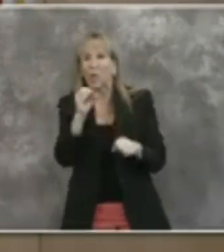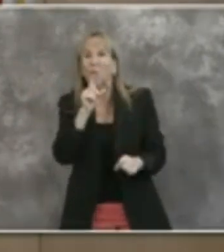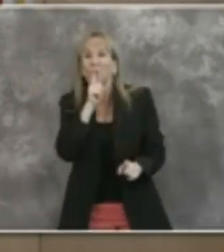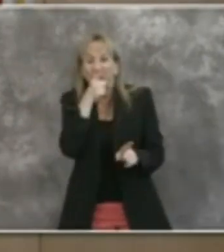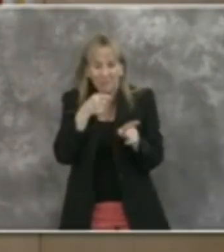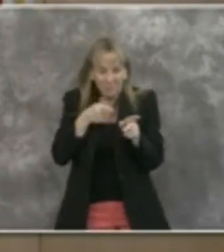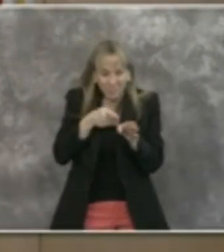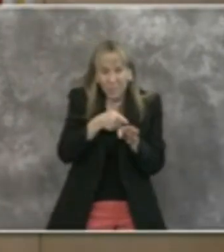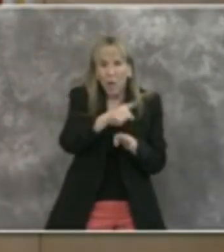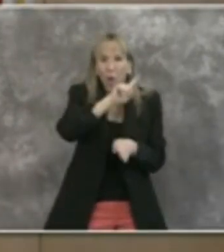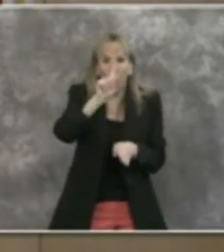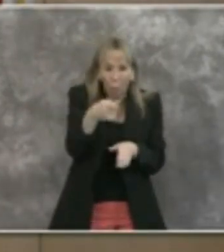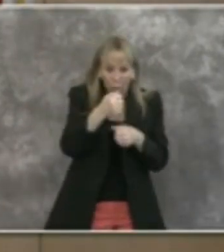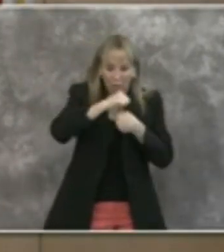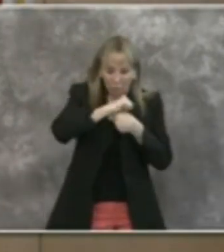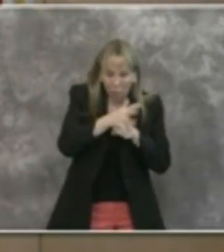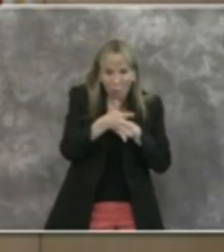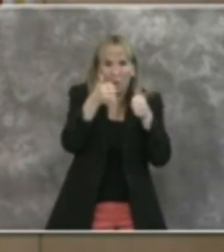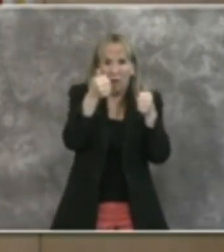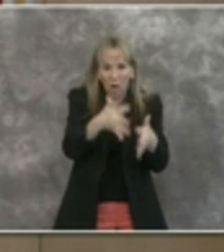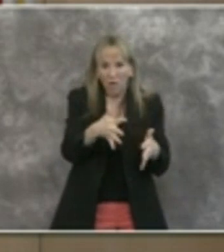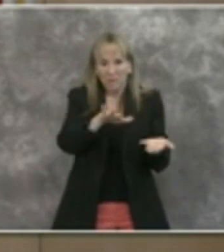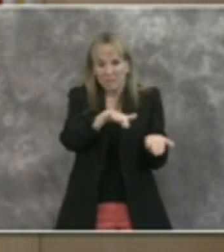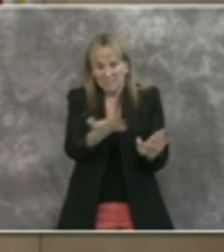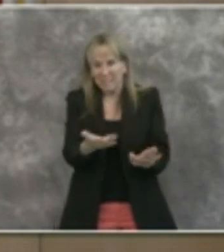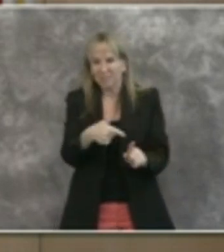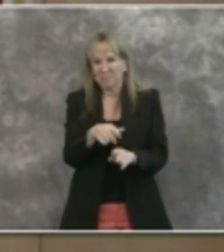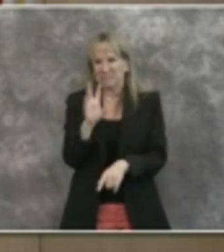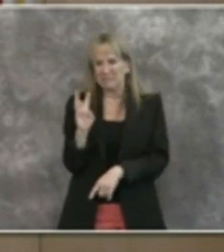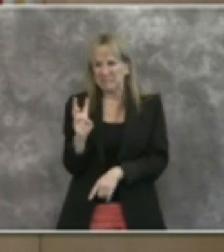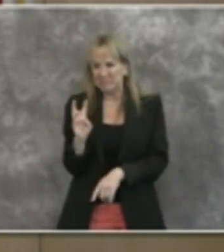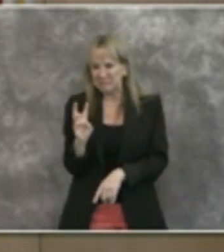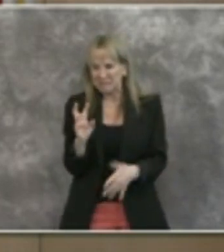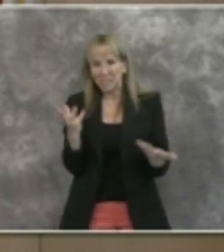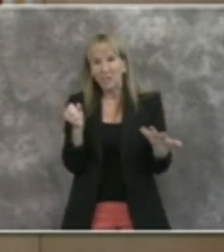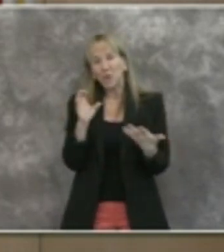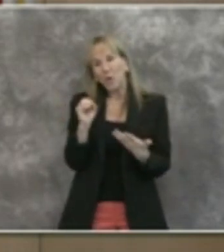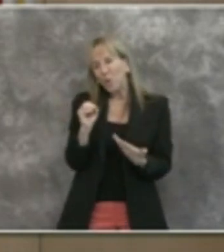STATE YOUR QUESTION. THANKS FOR TAKING MY